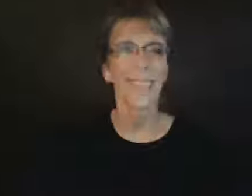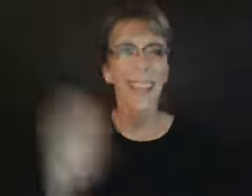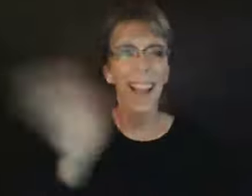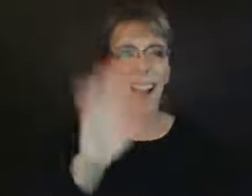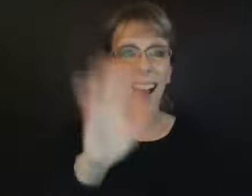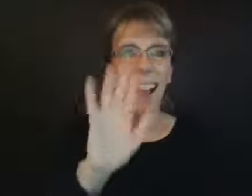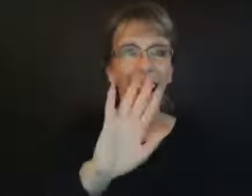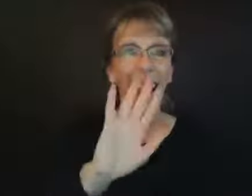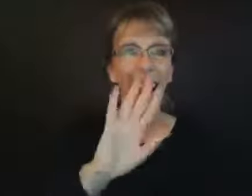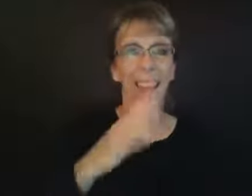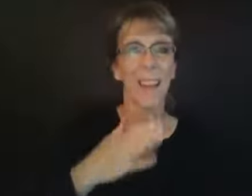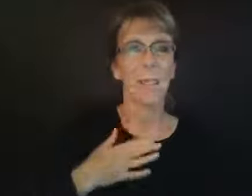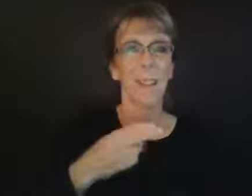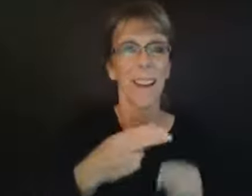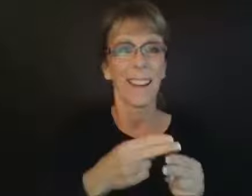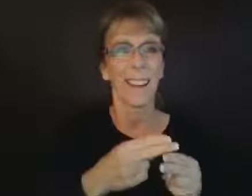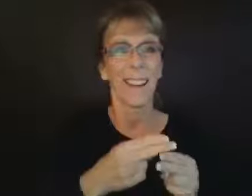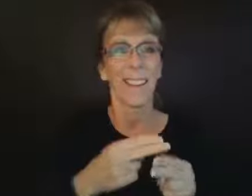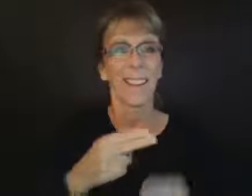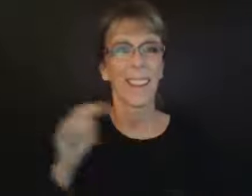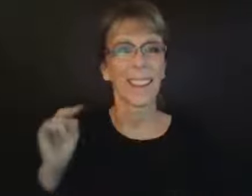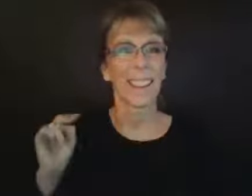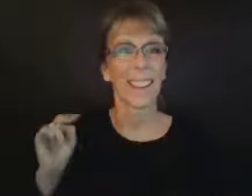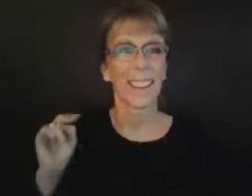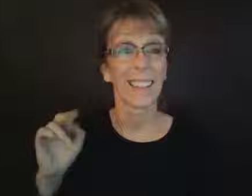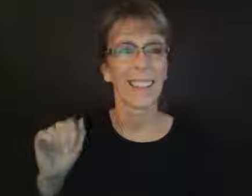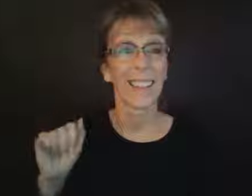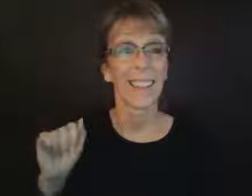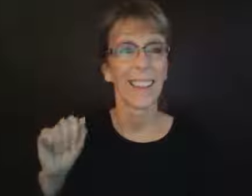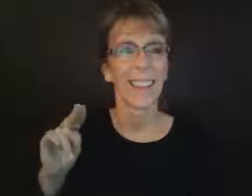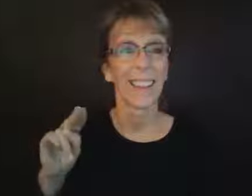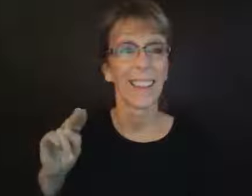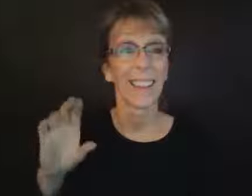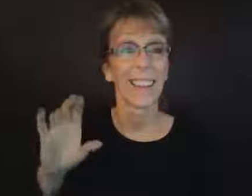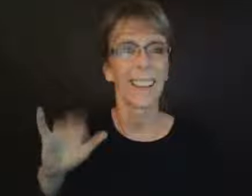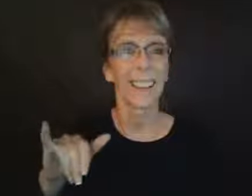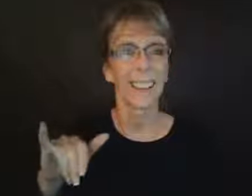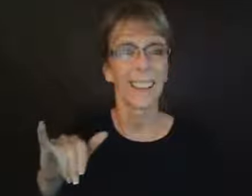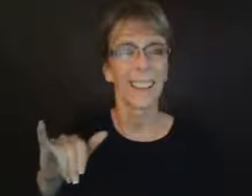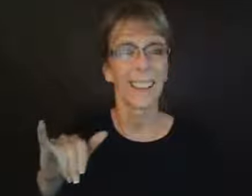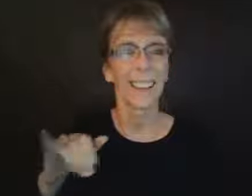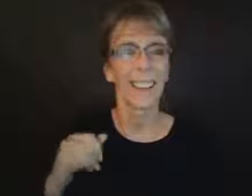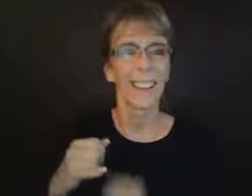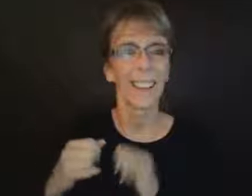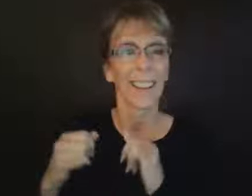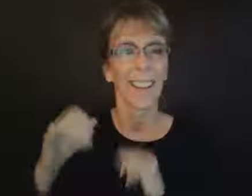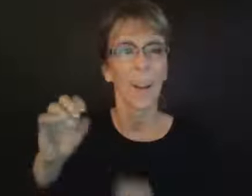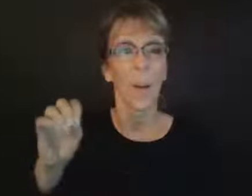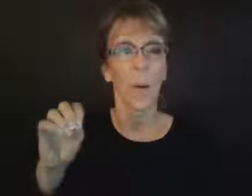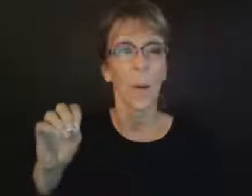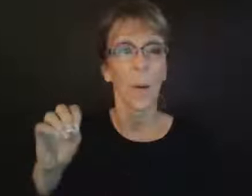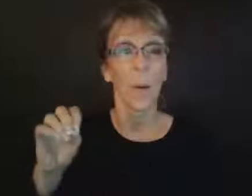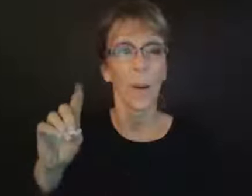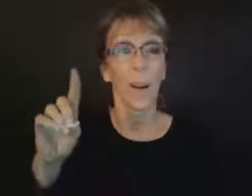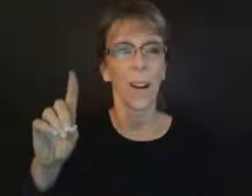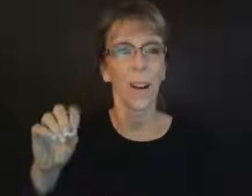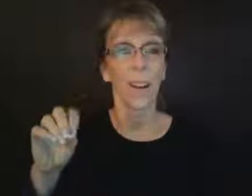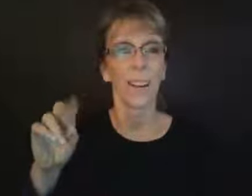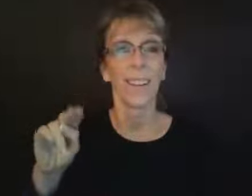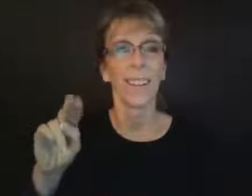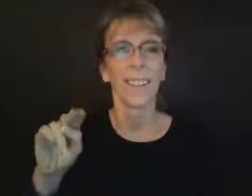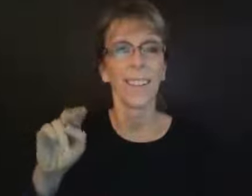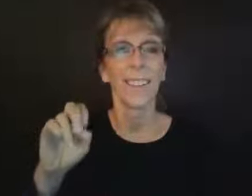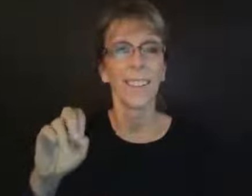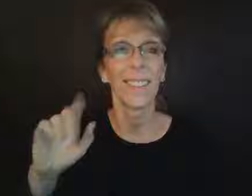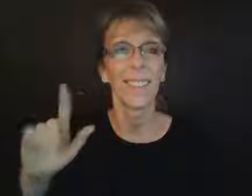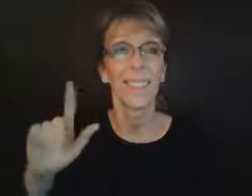Hi - my name is Nancy O'Donnell